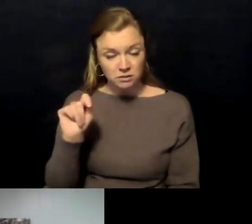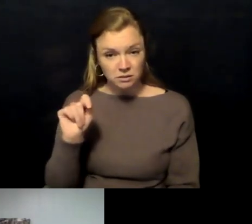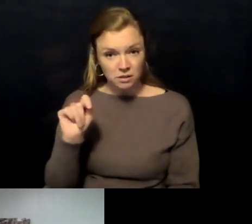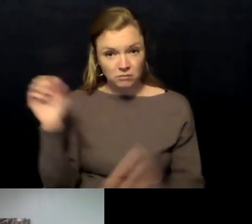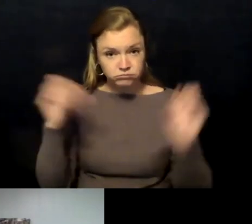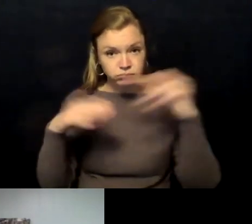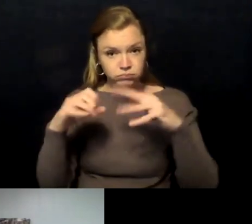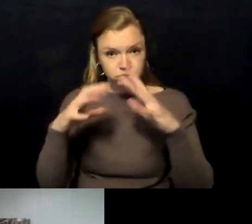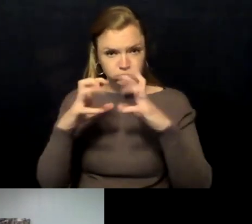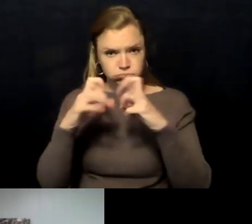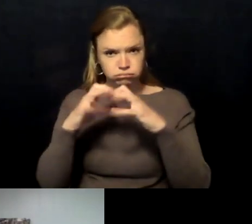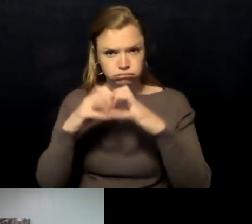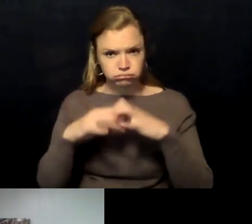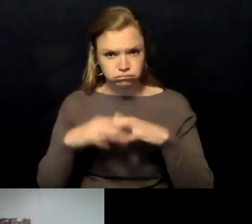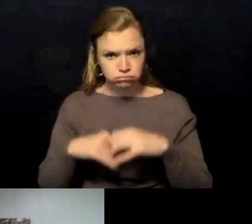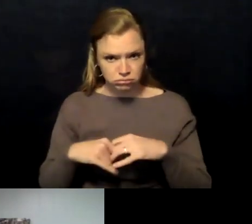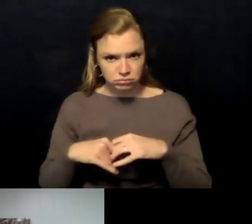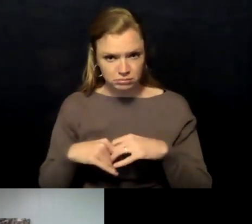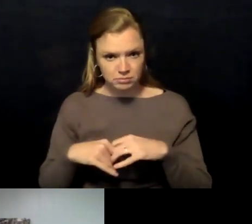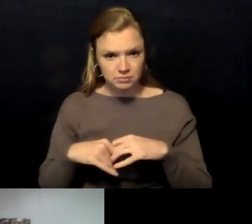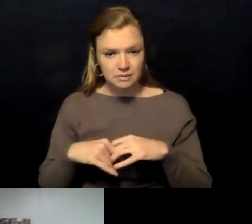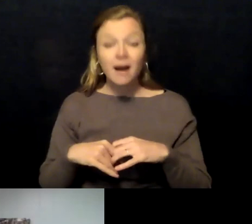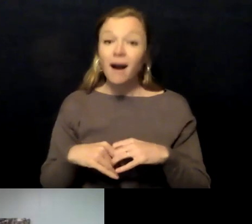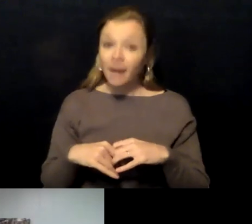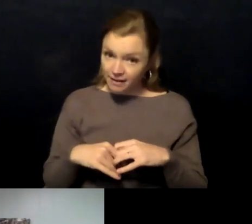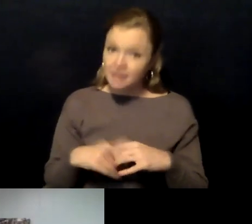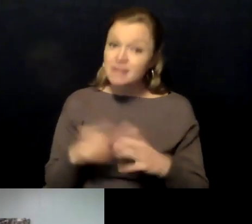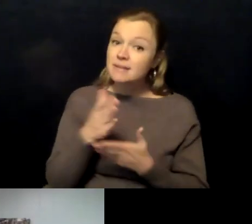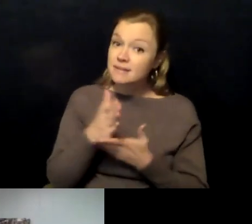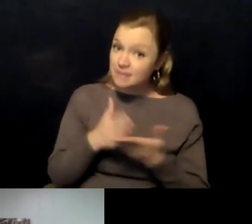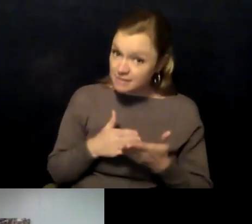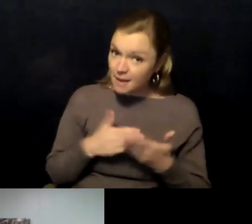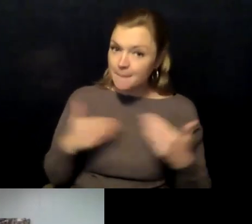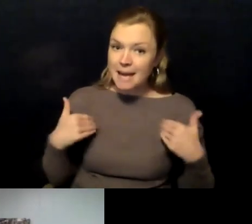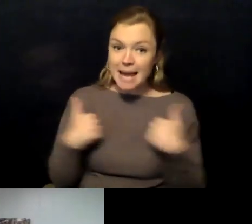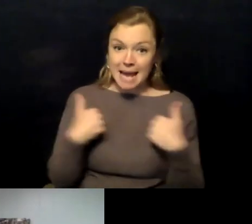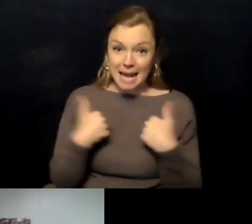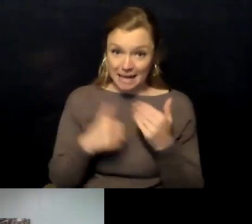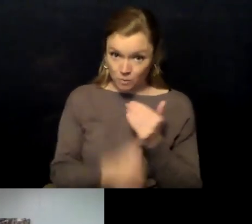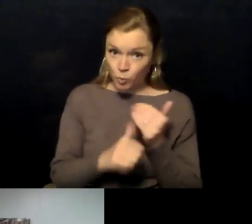poop. Speaking of poop, they do composting